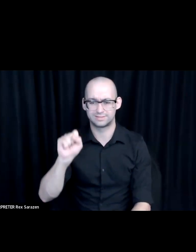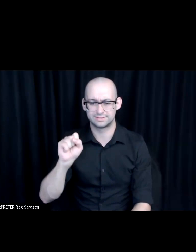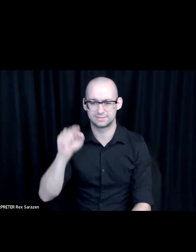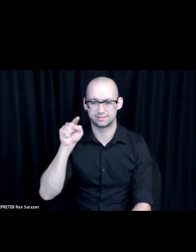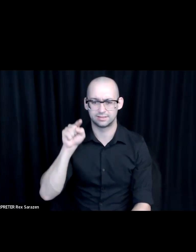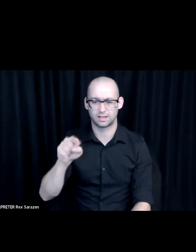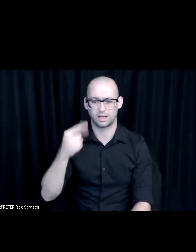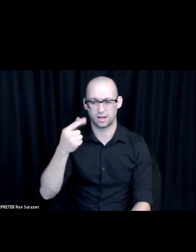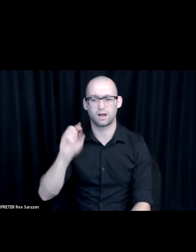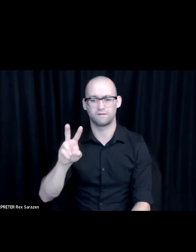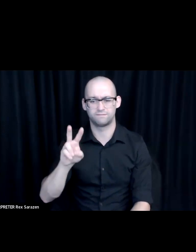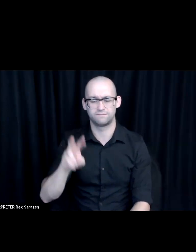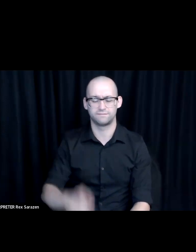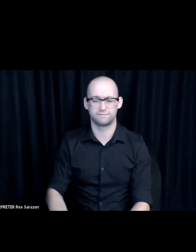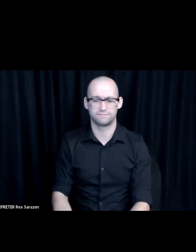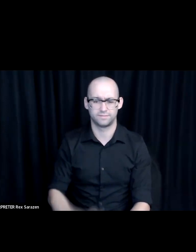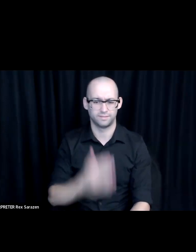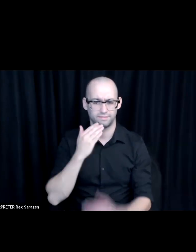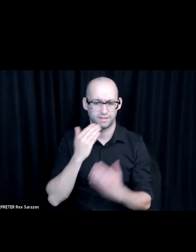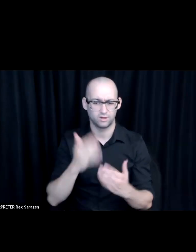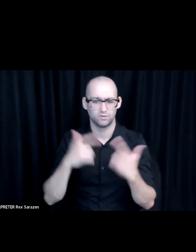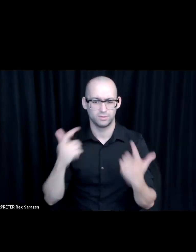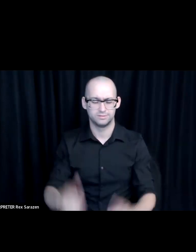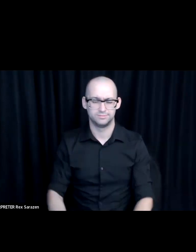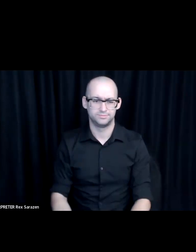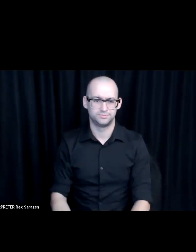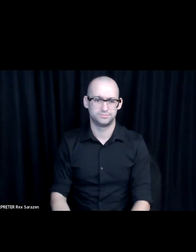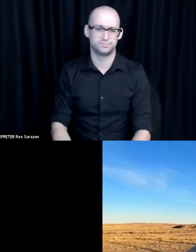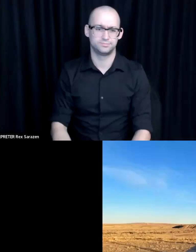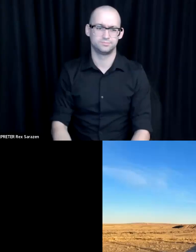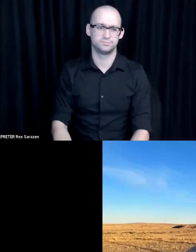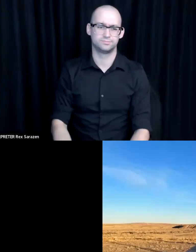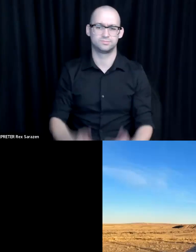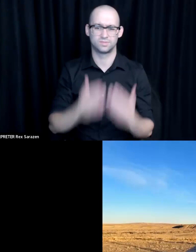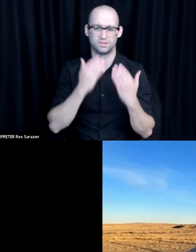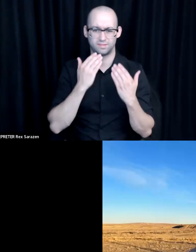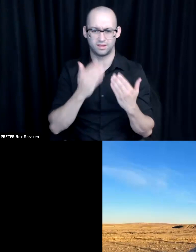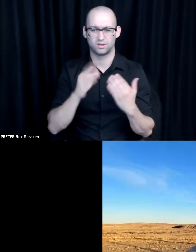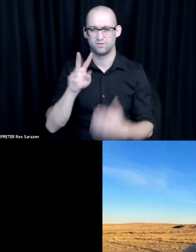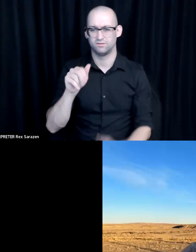Thank you very much. Thank you so much Vanesscia, and that's really important. I know,